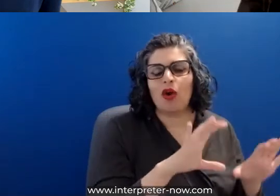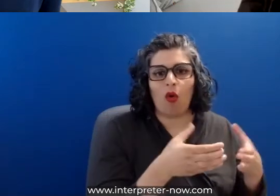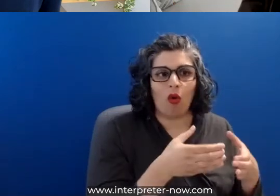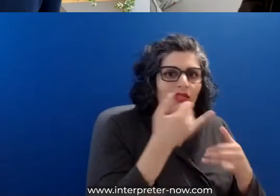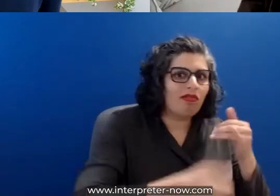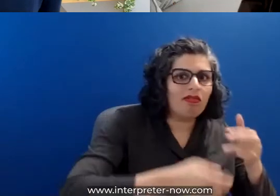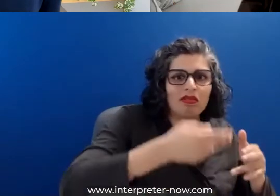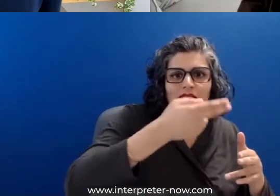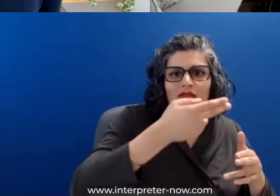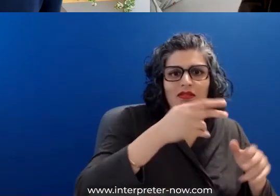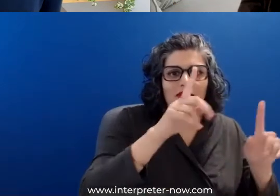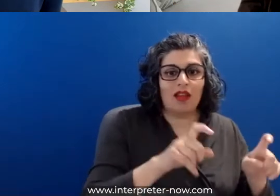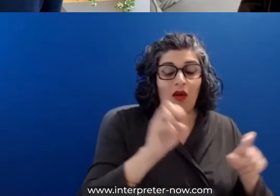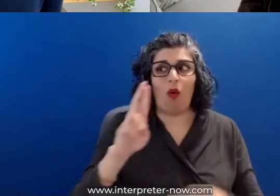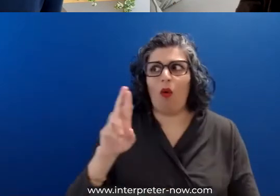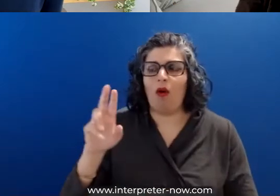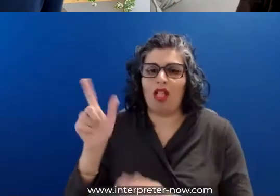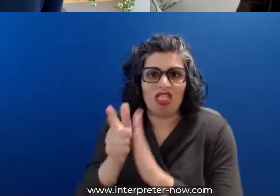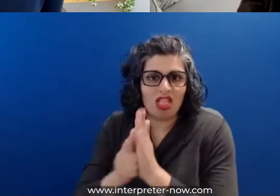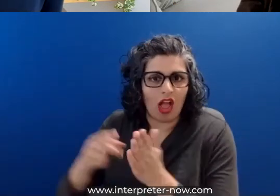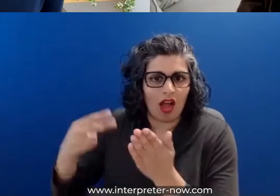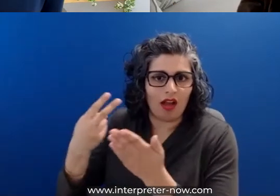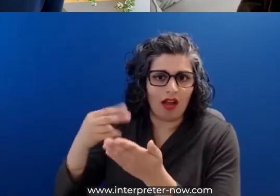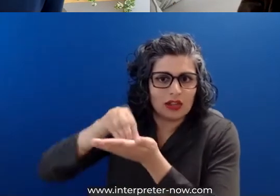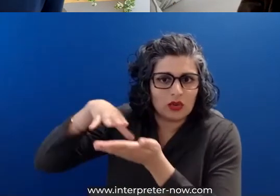or the bar exam for law graduates, and everything in between.